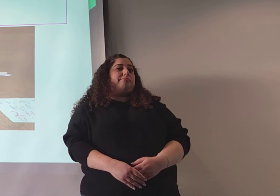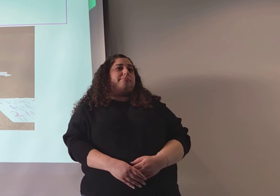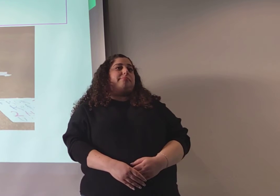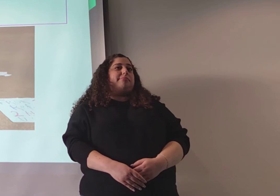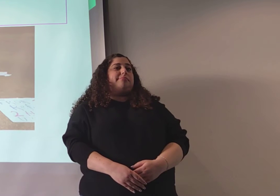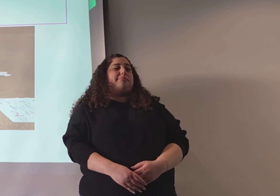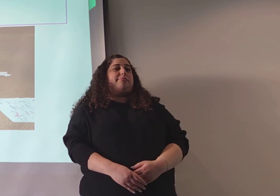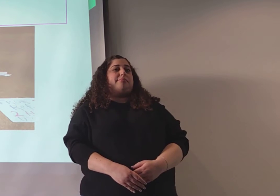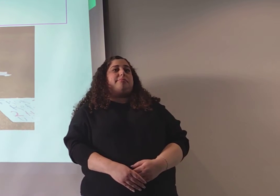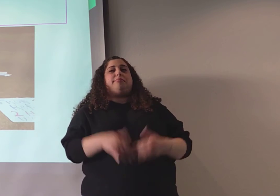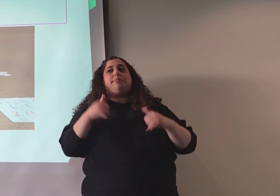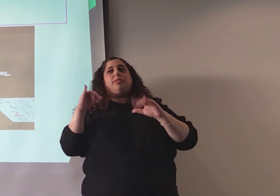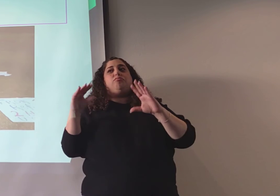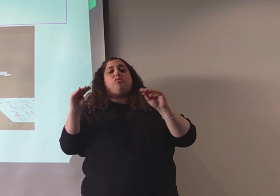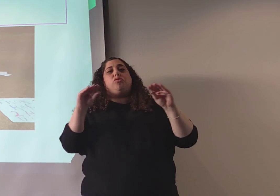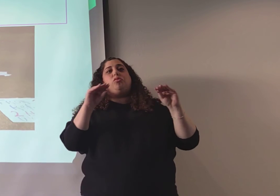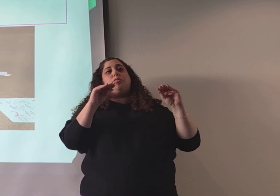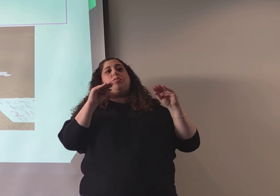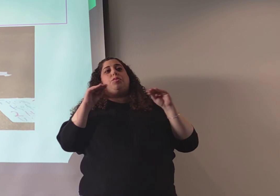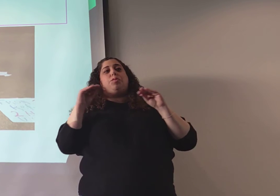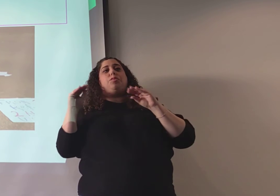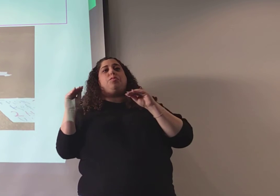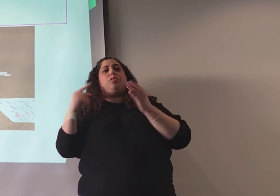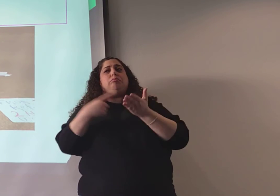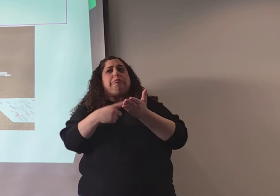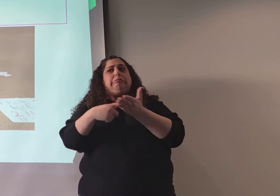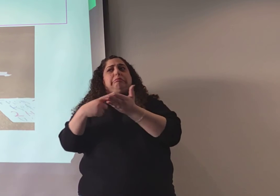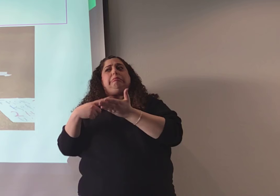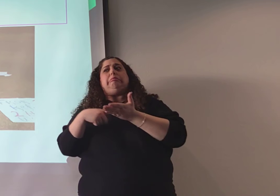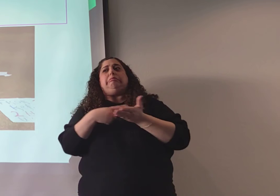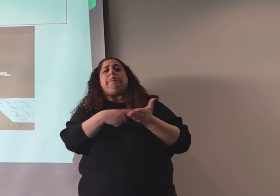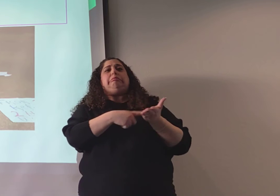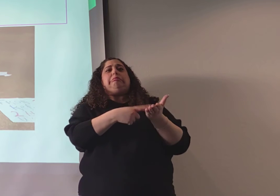That’s what it sounds like now.